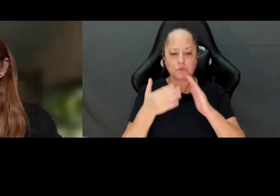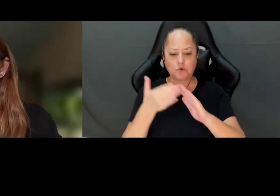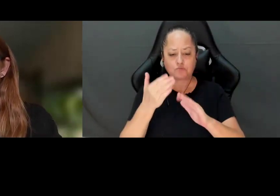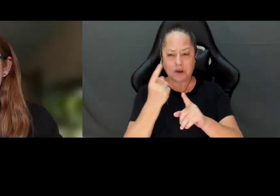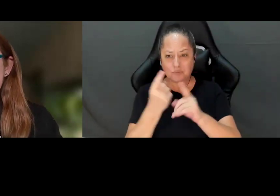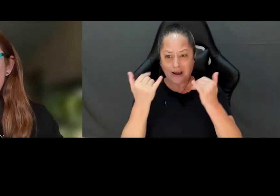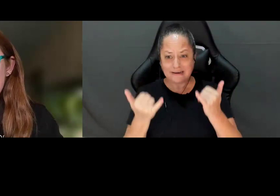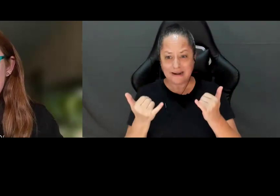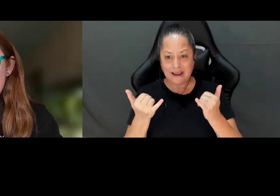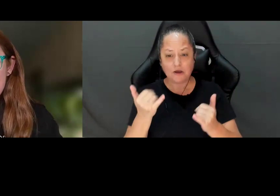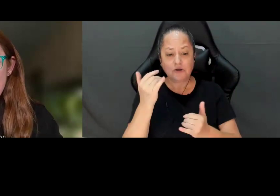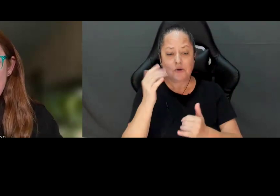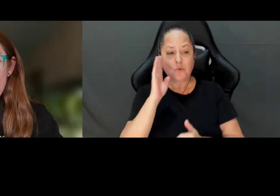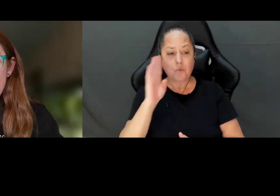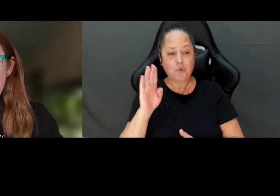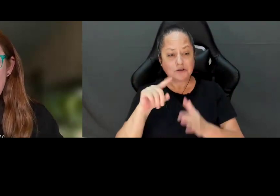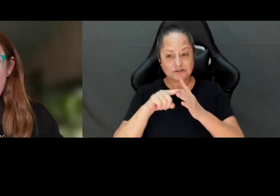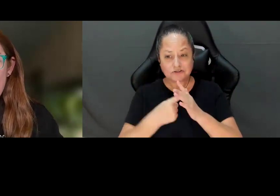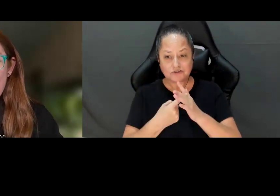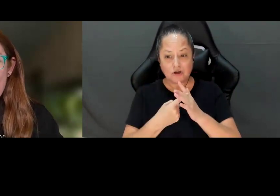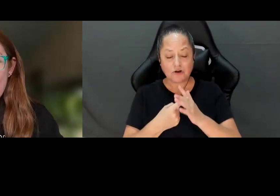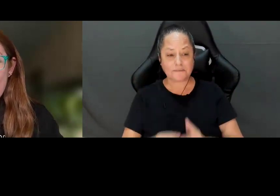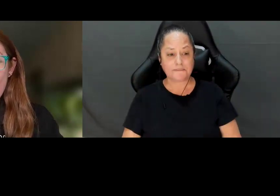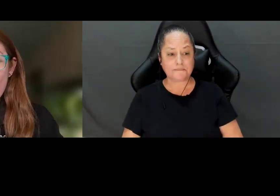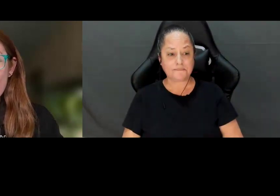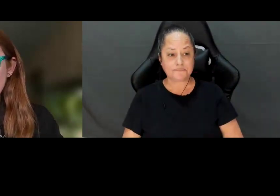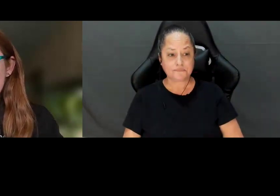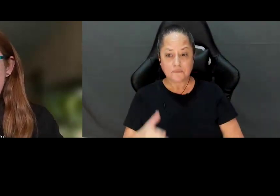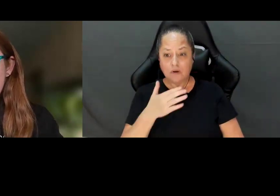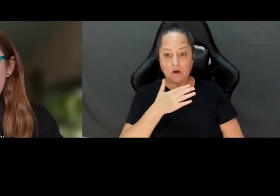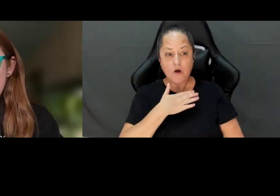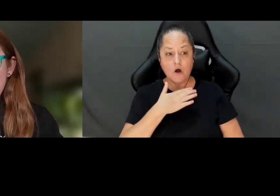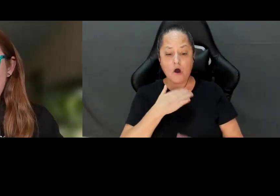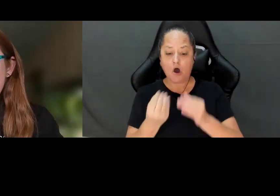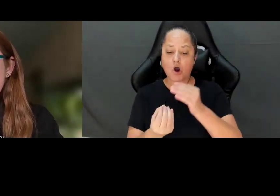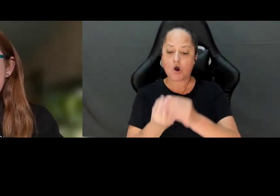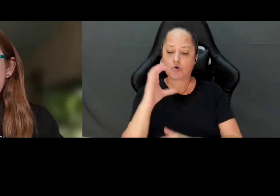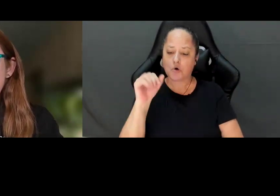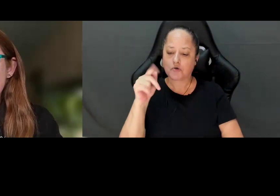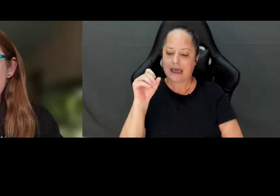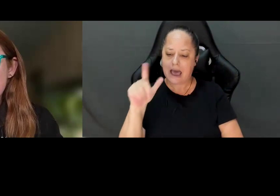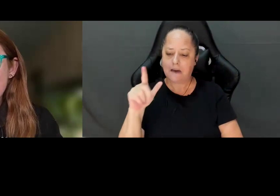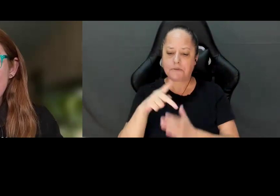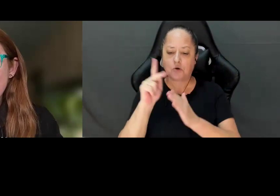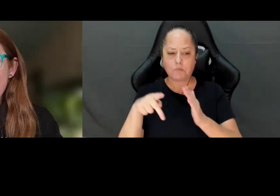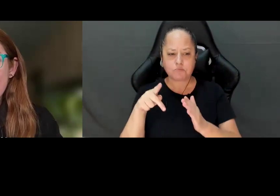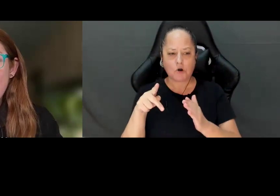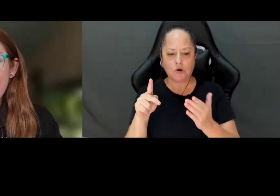So I'm going to start with our growth capital program that is a partnership that we run